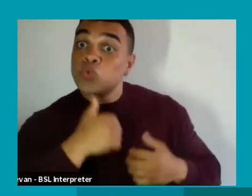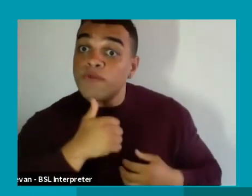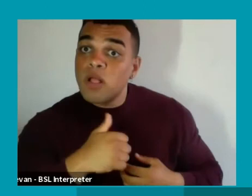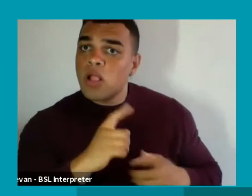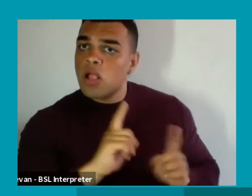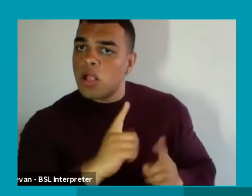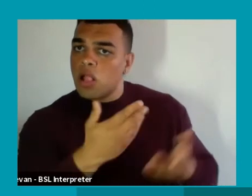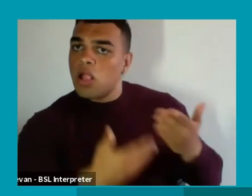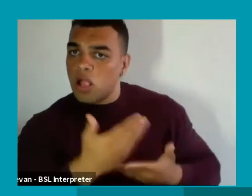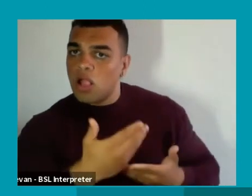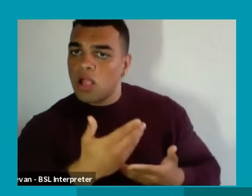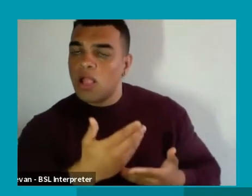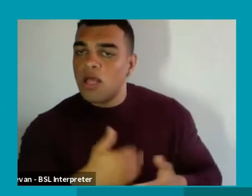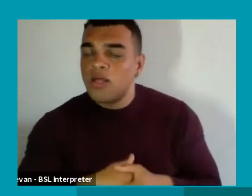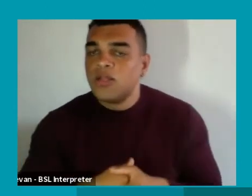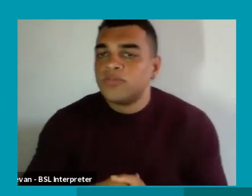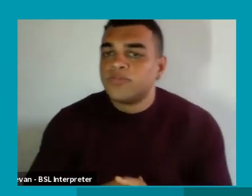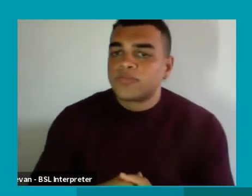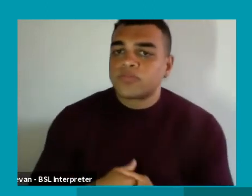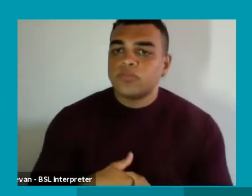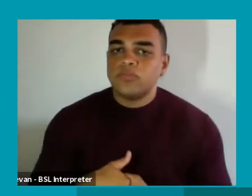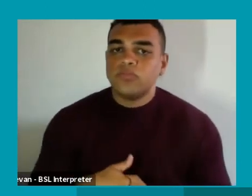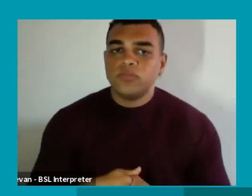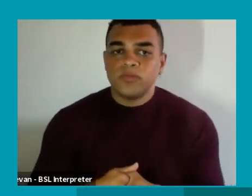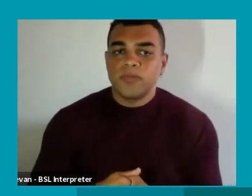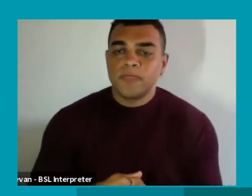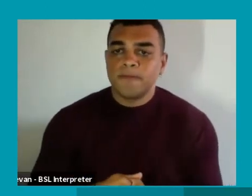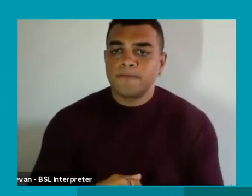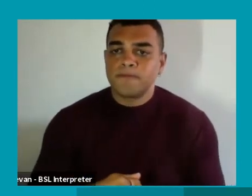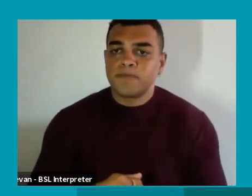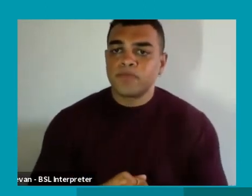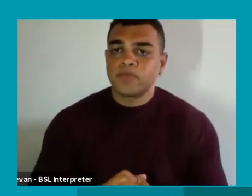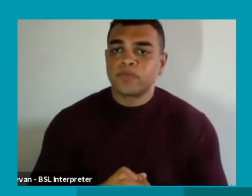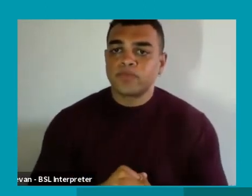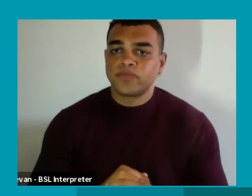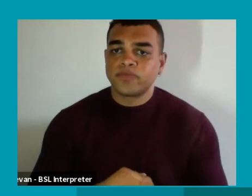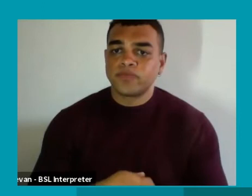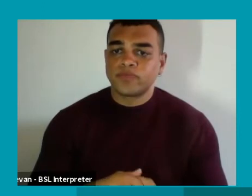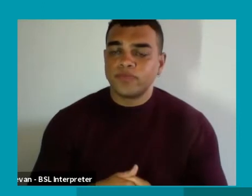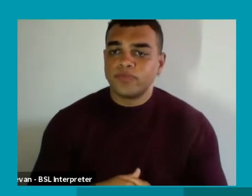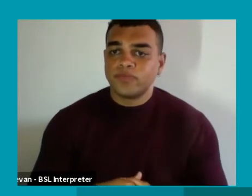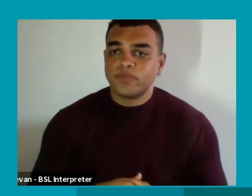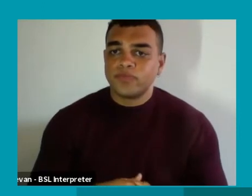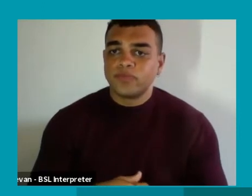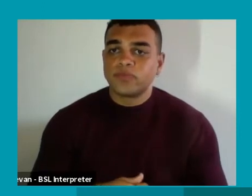answers and we do have lots of those. But before you navigate away right at the end, please do fill out that form. We do listen to what you're saying.